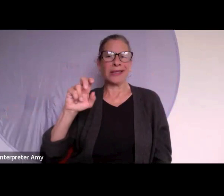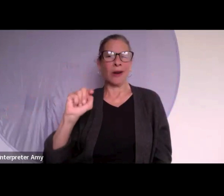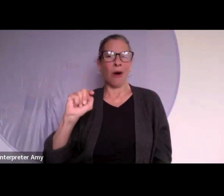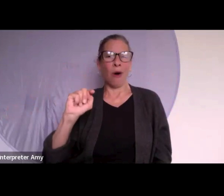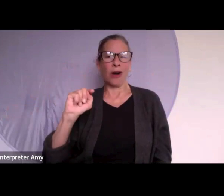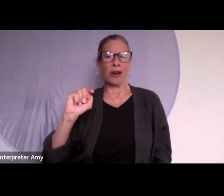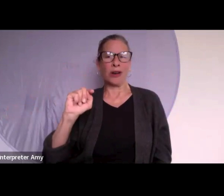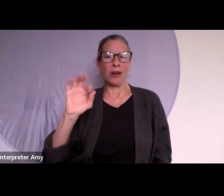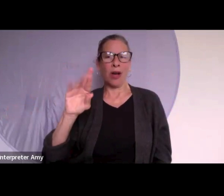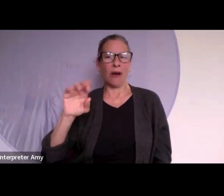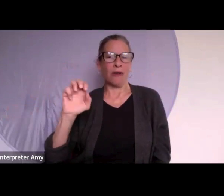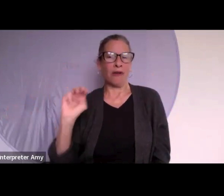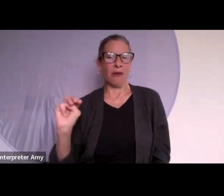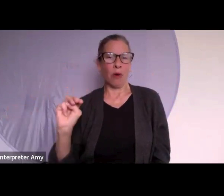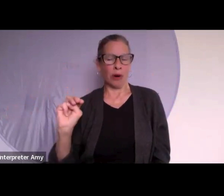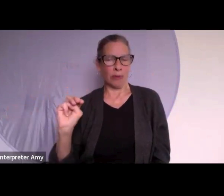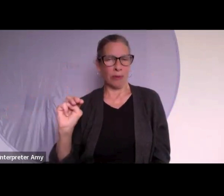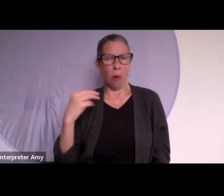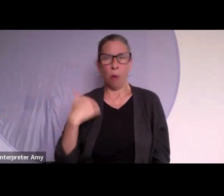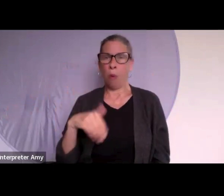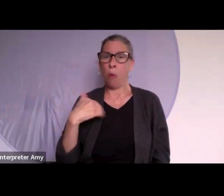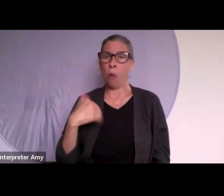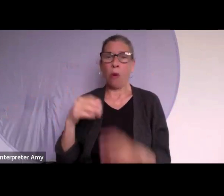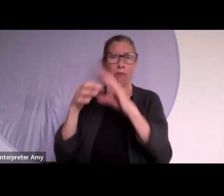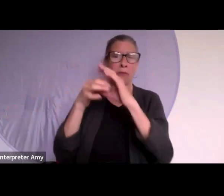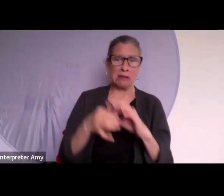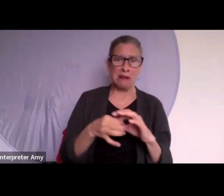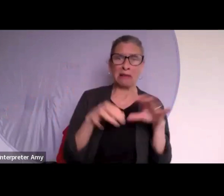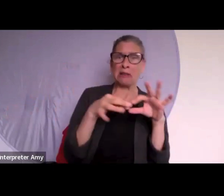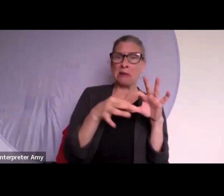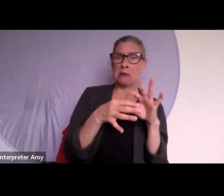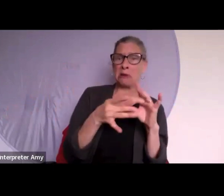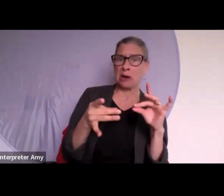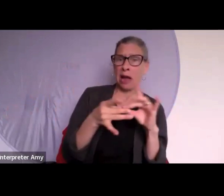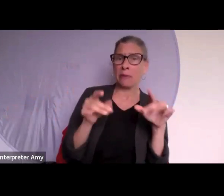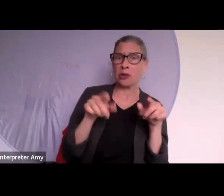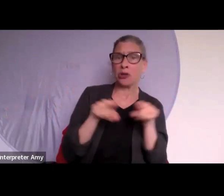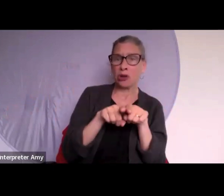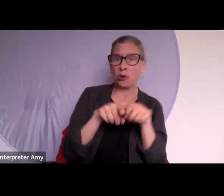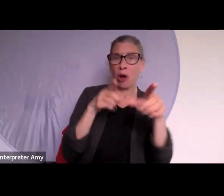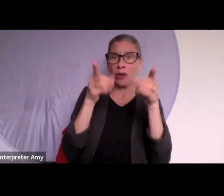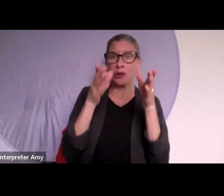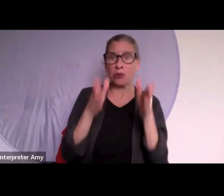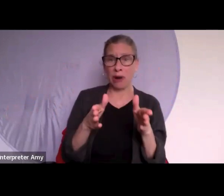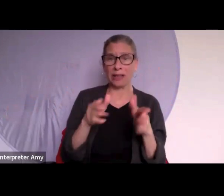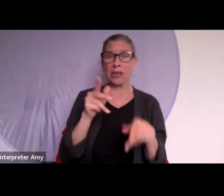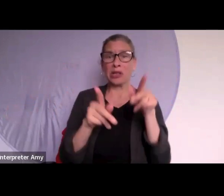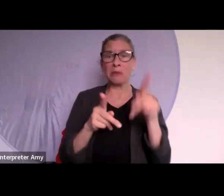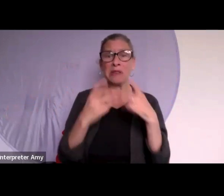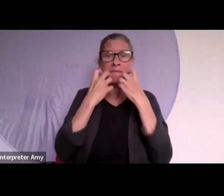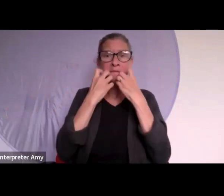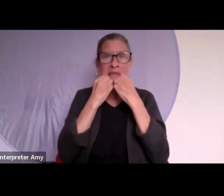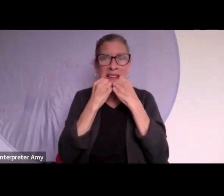a director, I say this about captions too, directors, the people who are caring about the artists, artistic